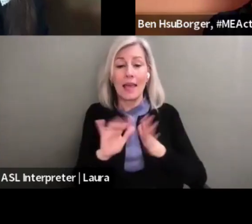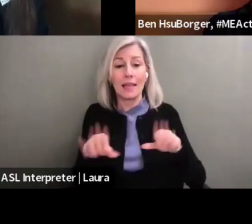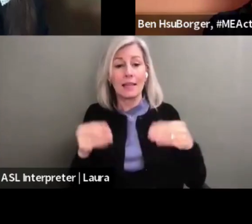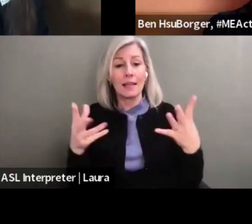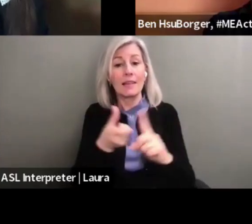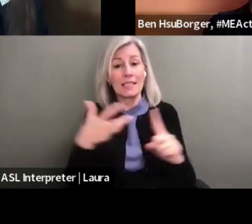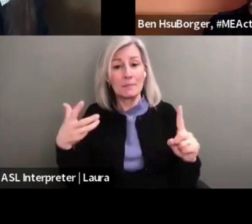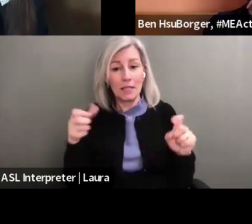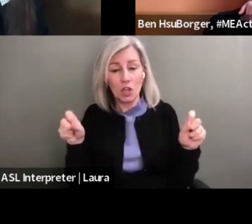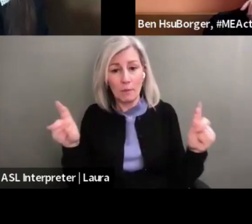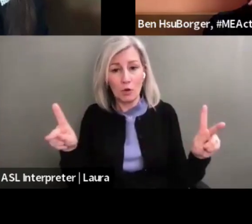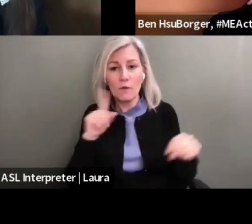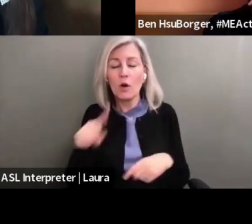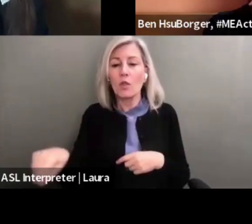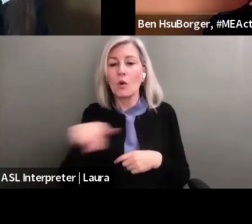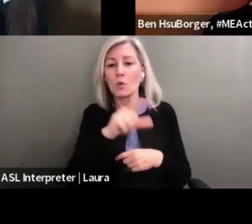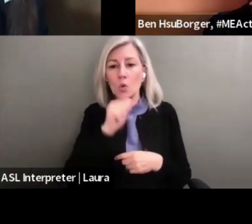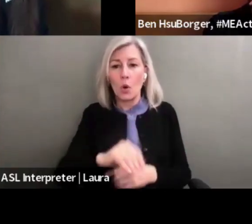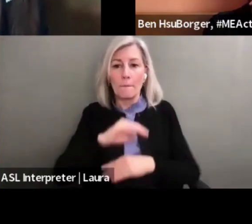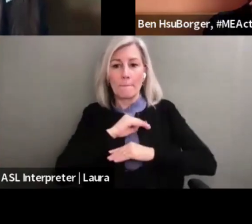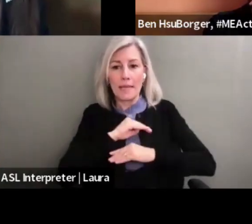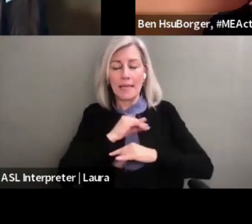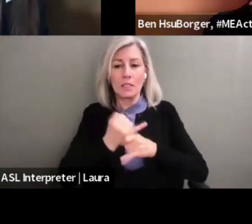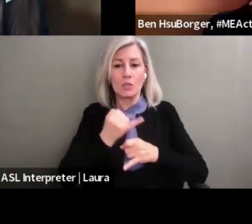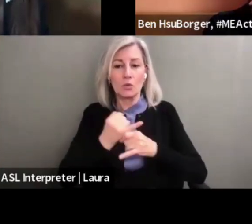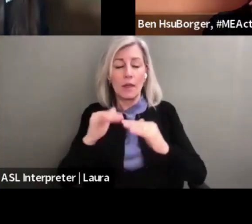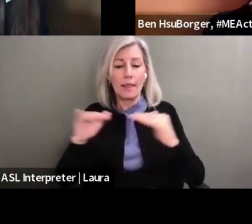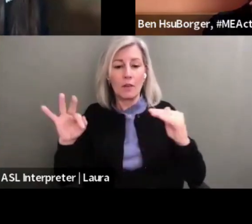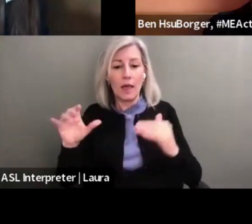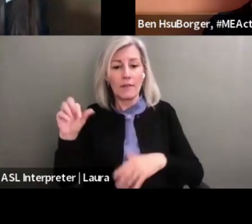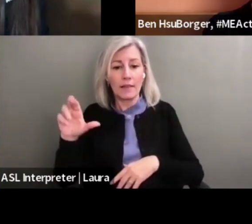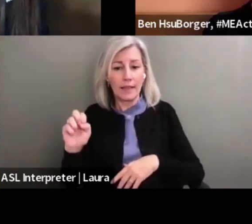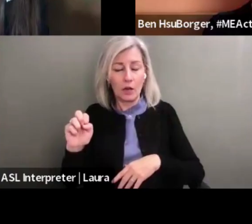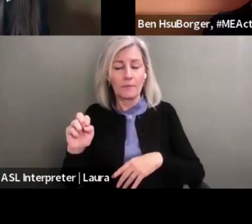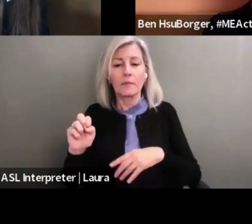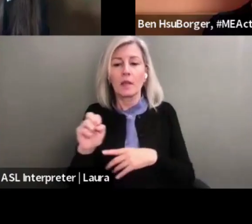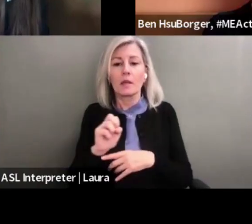because we do believe that disability is not a partisan issue, it absolutely involves a lot of strategic thinking